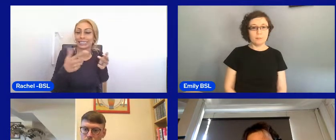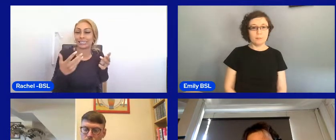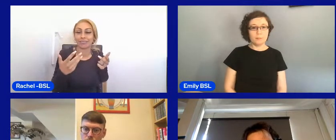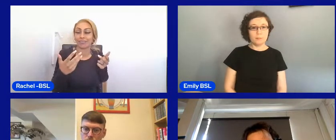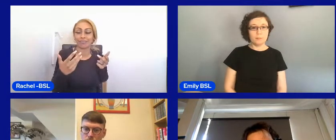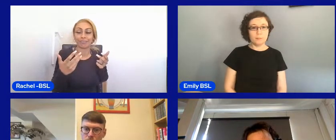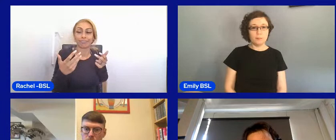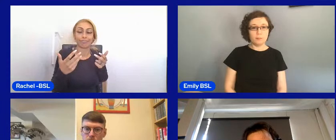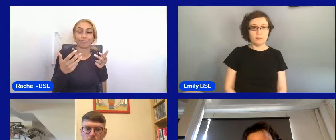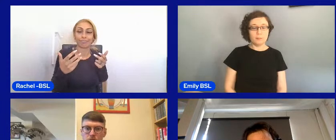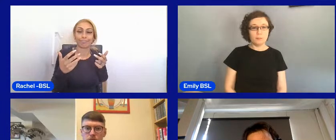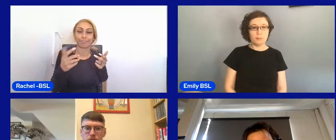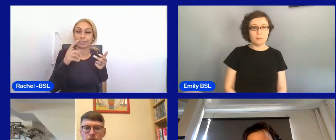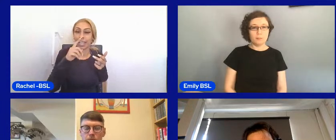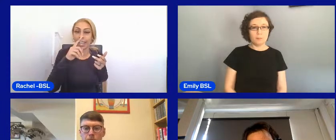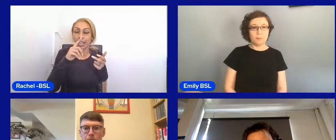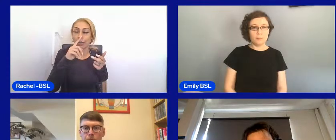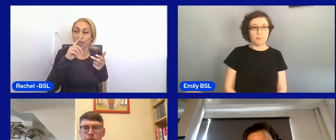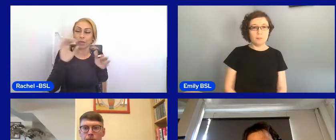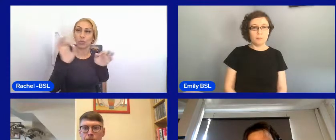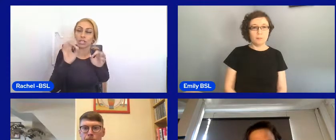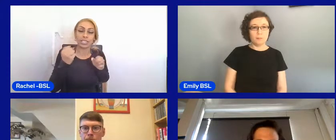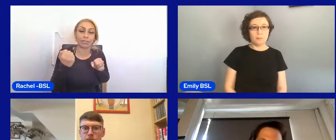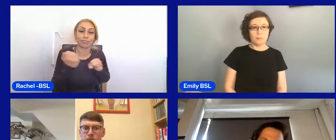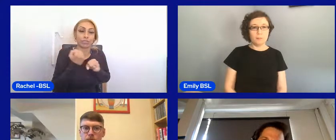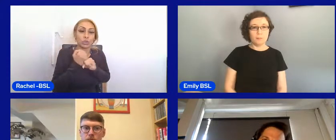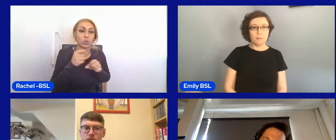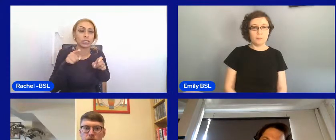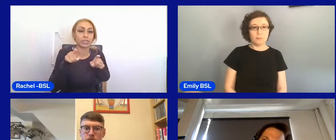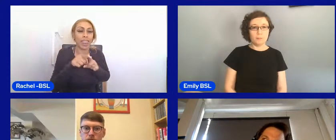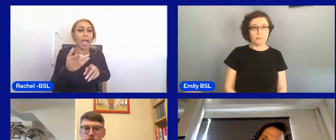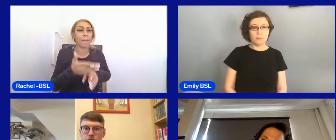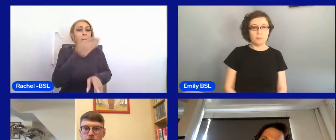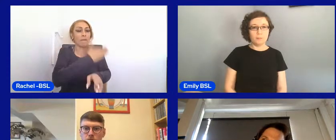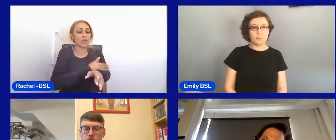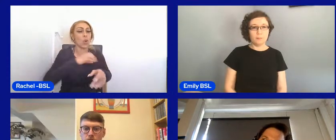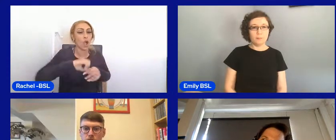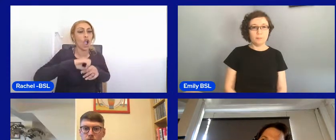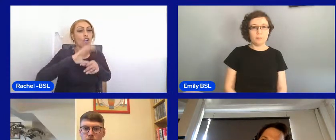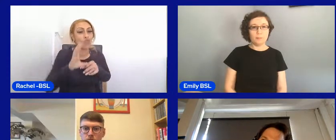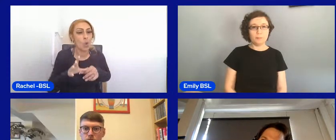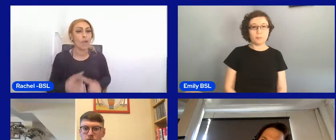COVID experience and how the development work supported the magazine at a moment when it was